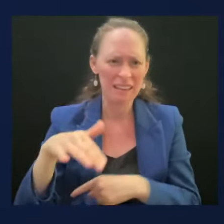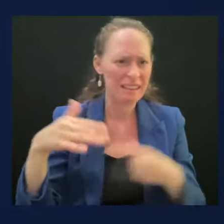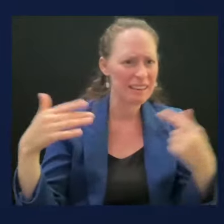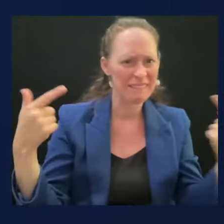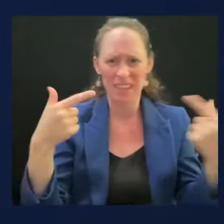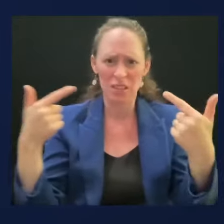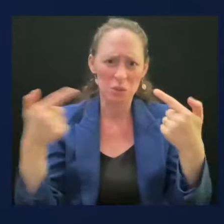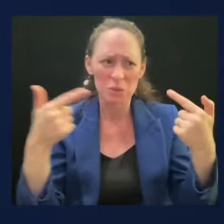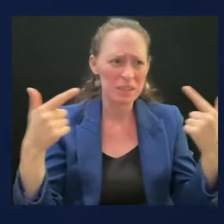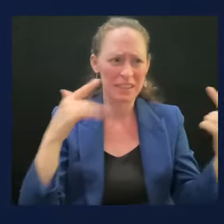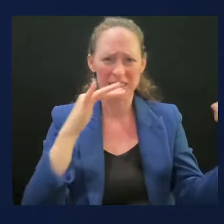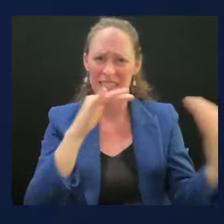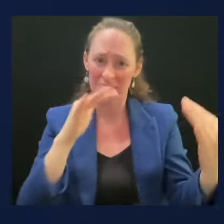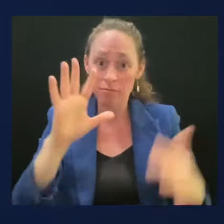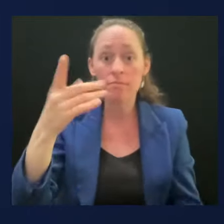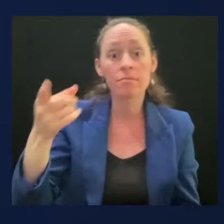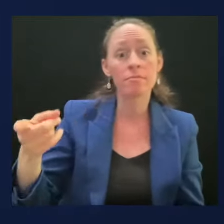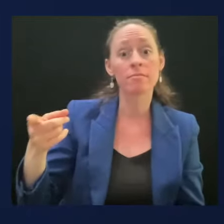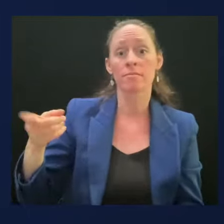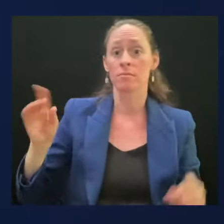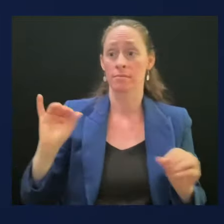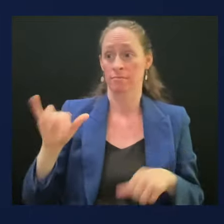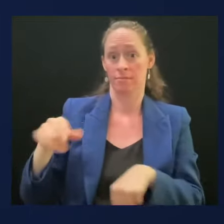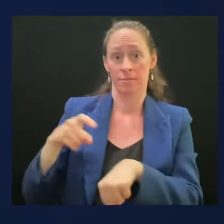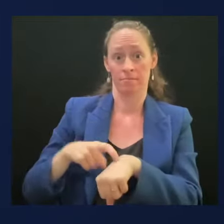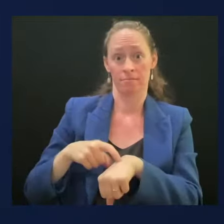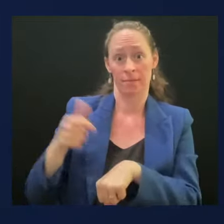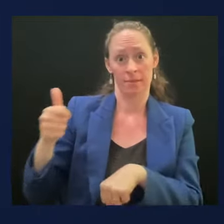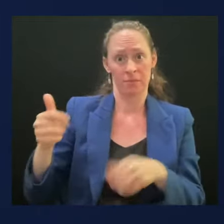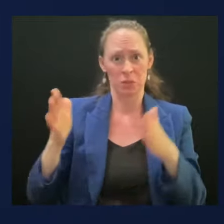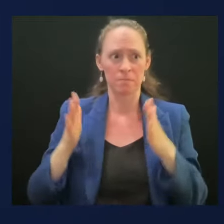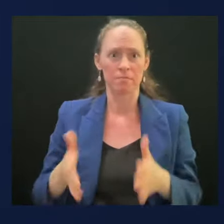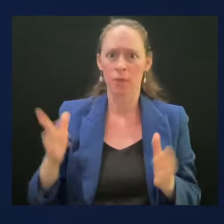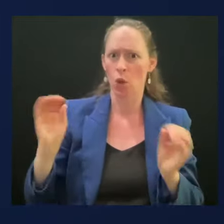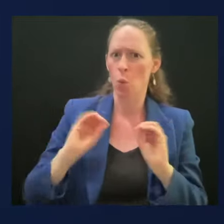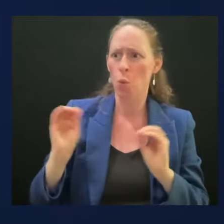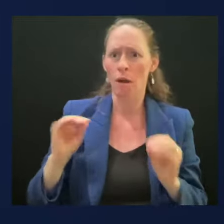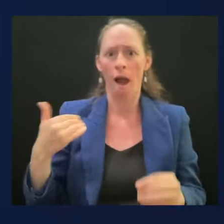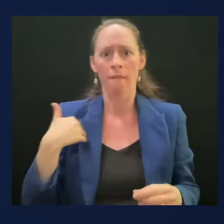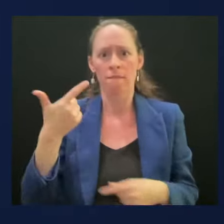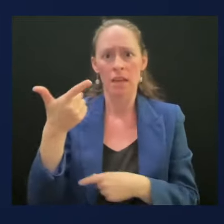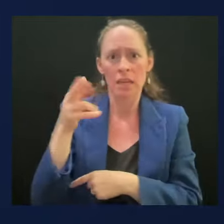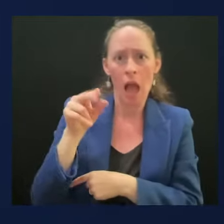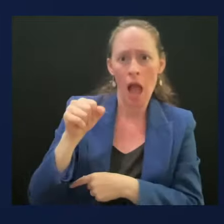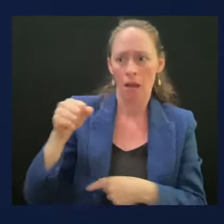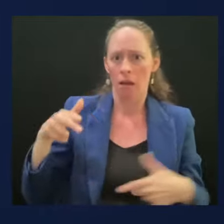exposed to mortar fire, bullets and automatic weapons. He helped get wounded soldiers to safety,